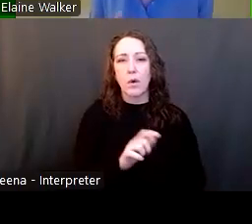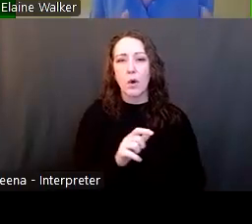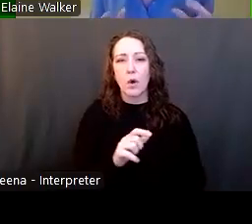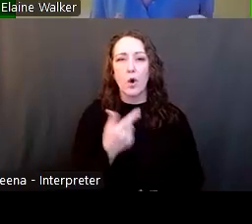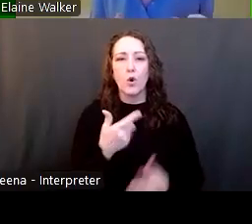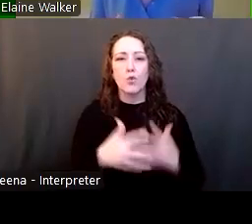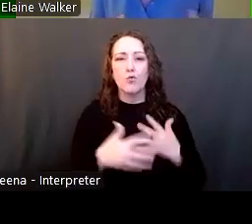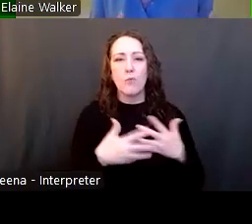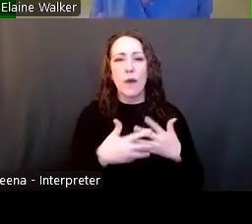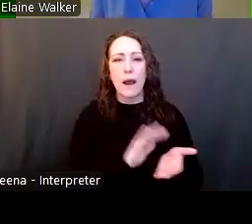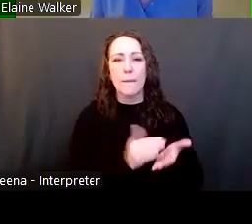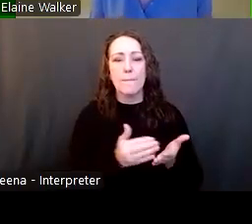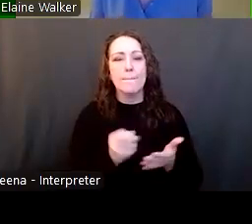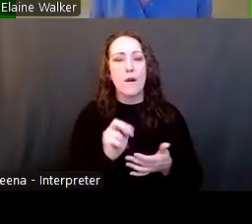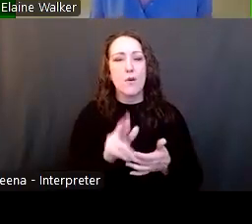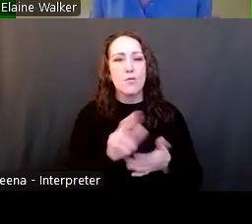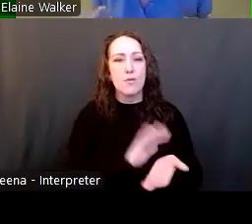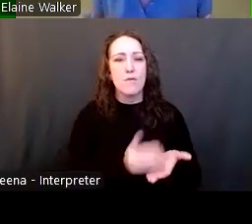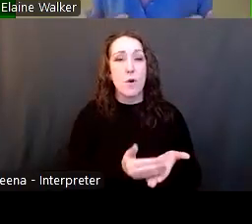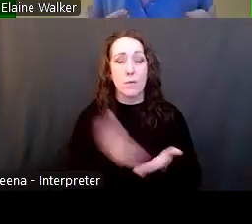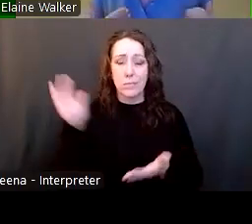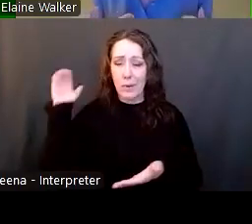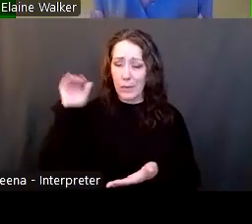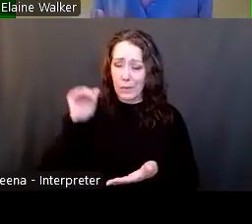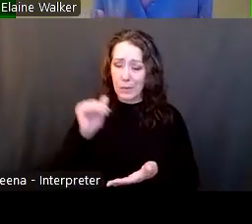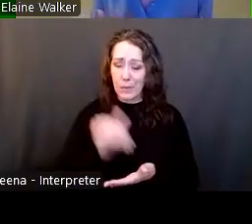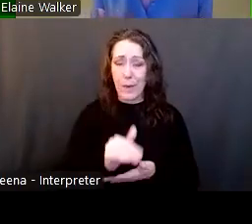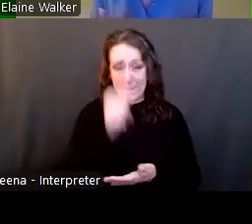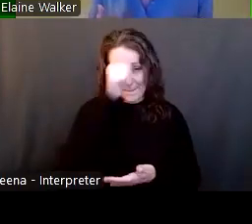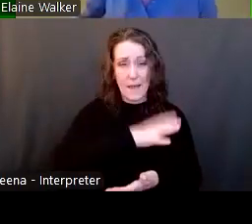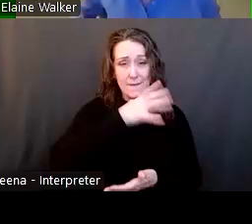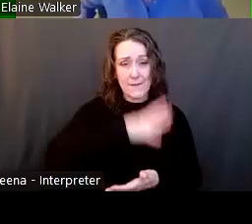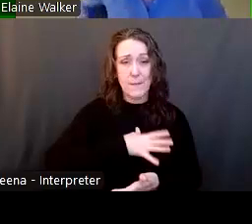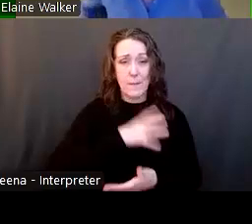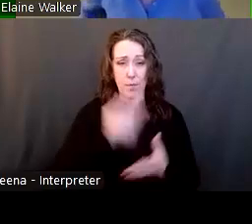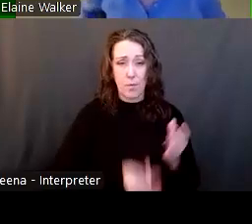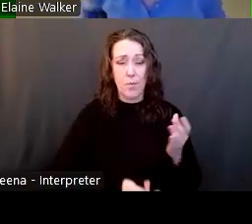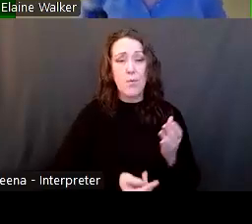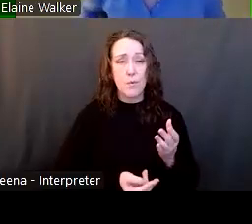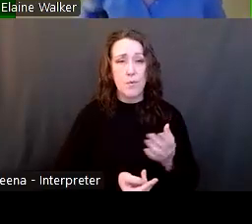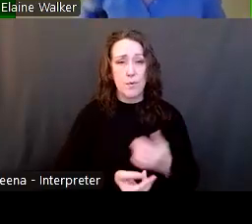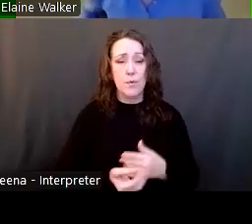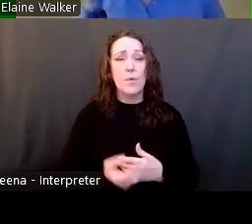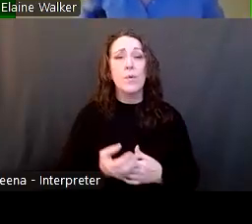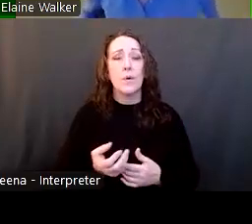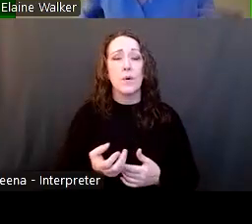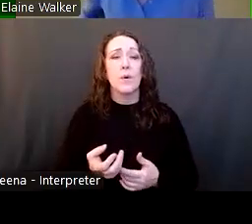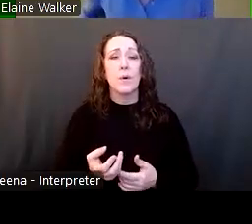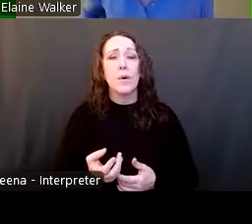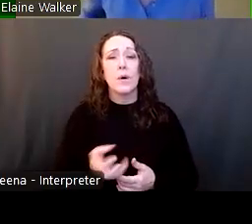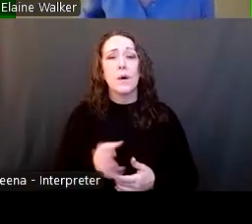and as you can see there's a decline for both males and females and this has been replicated